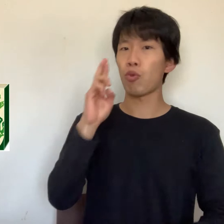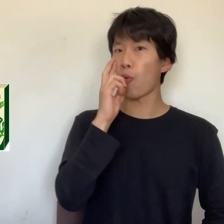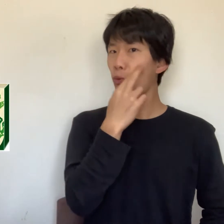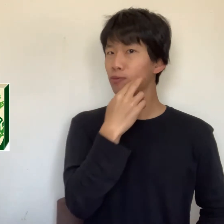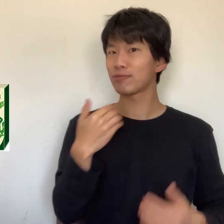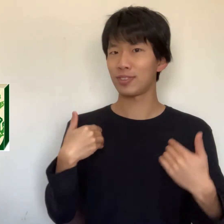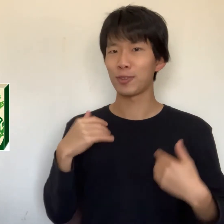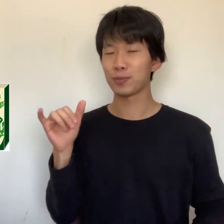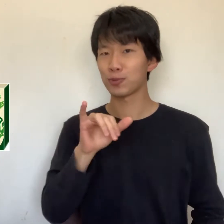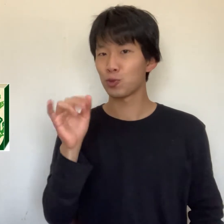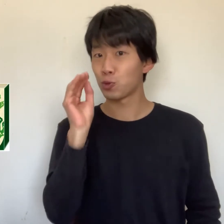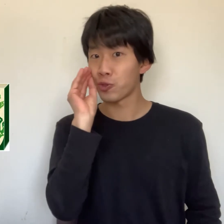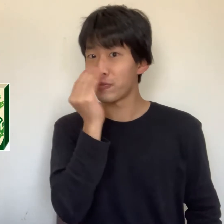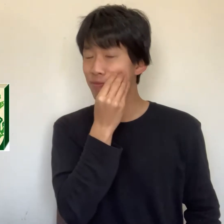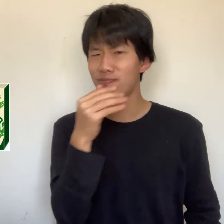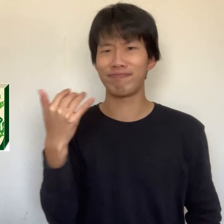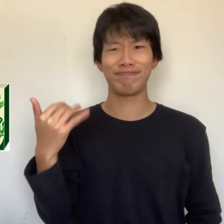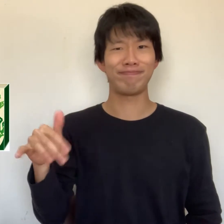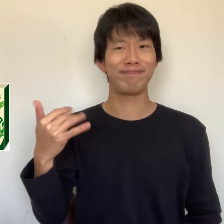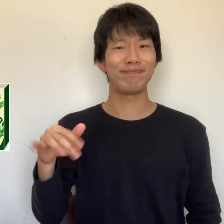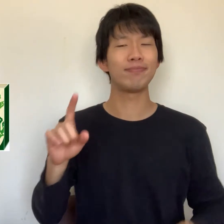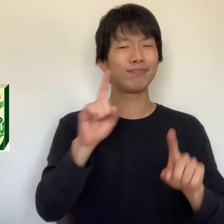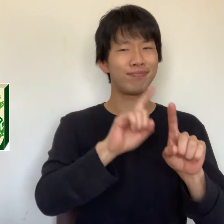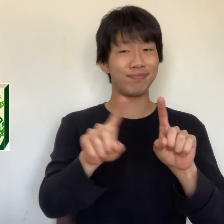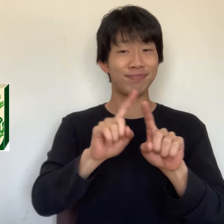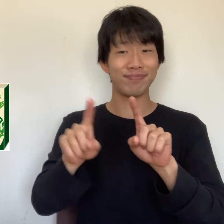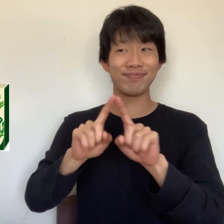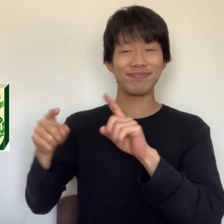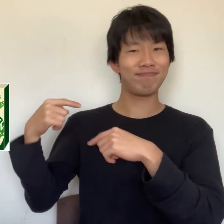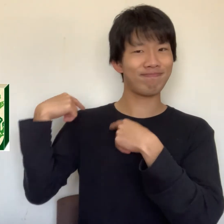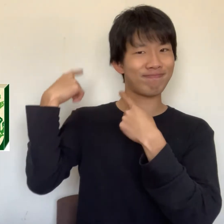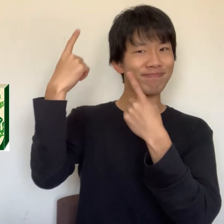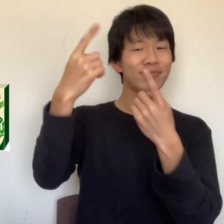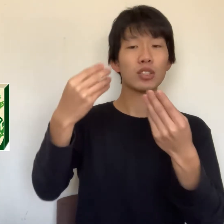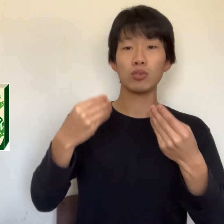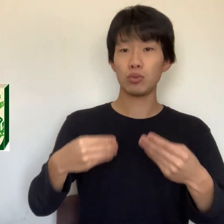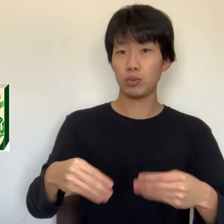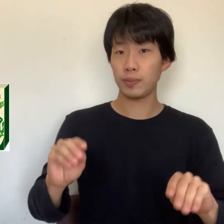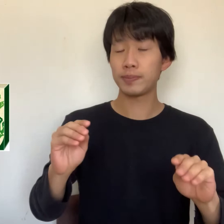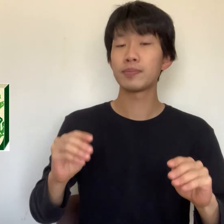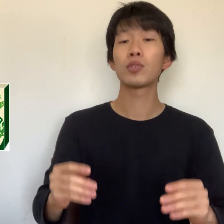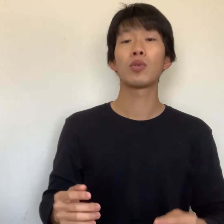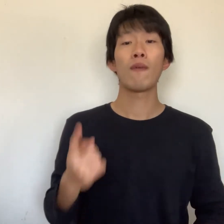A Rose flavor as well. Really, various kinds of KitKat were sold.